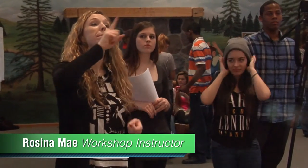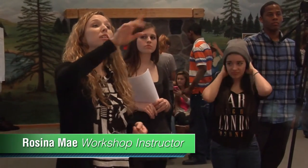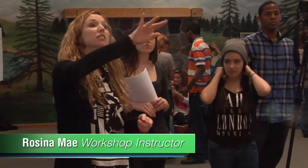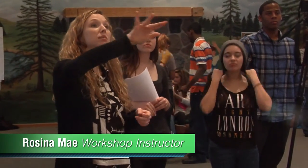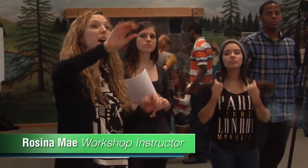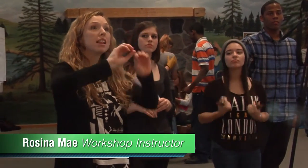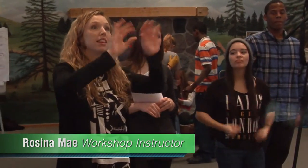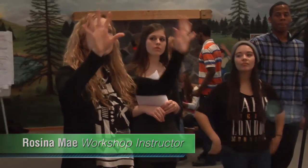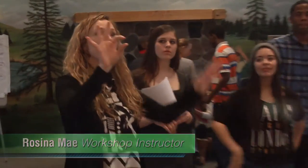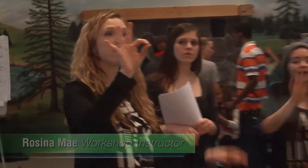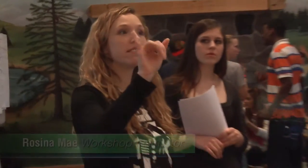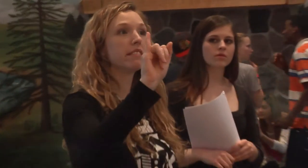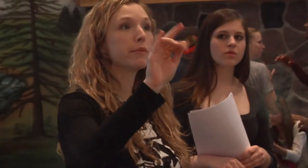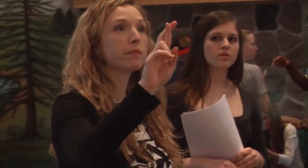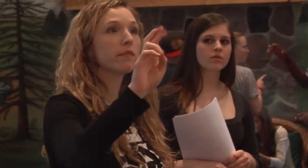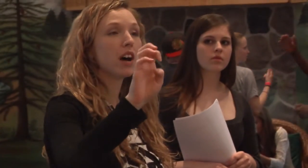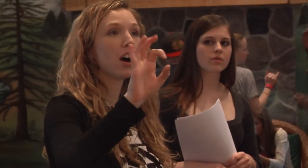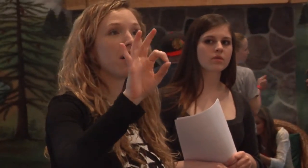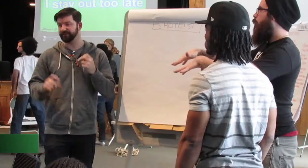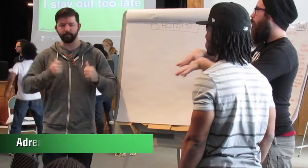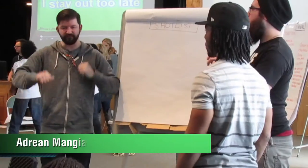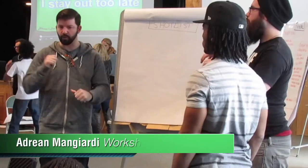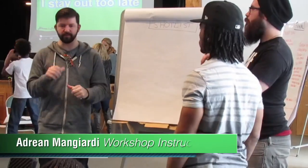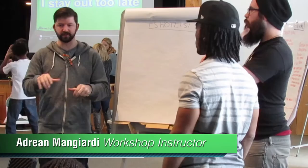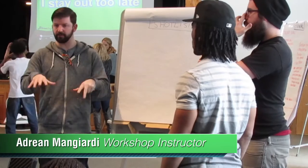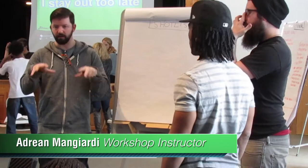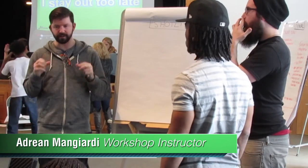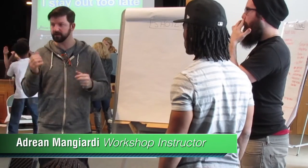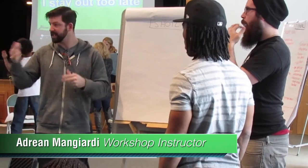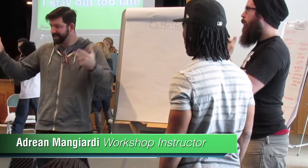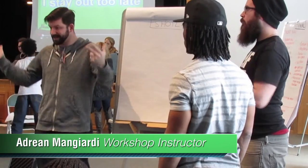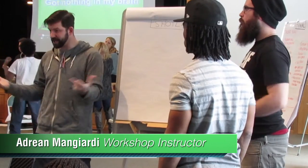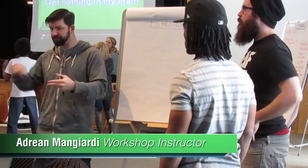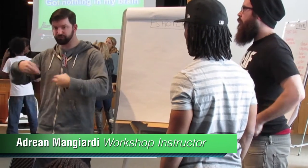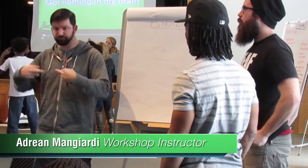Make sure you spell clearly. Fireflies. The performance with audience here in this room.